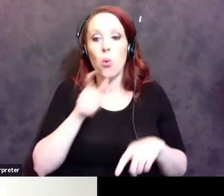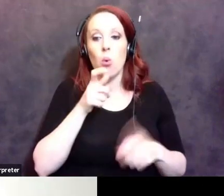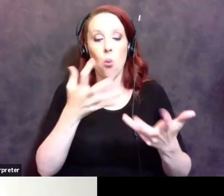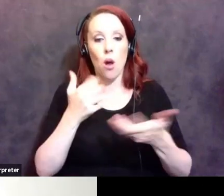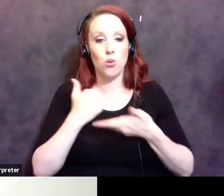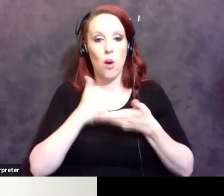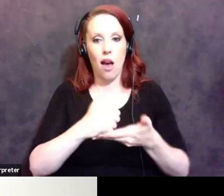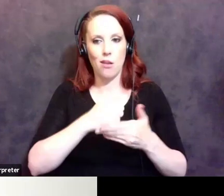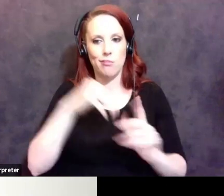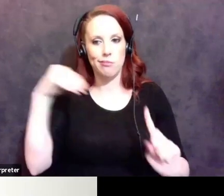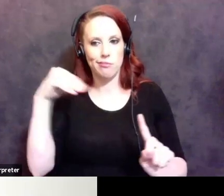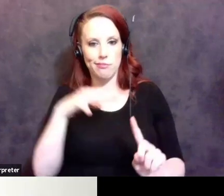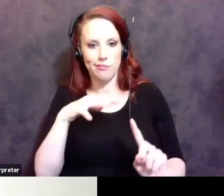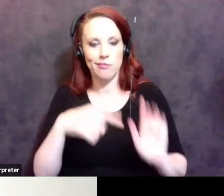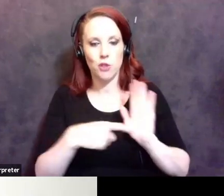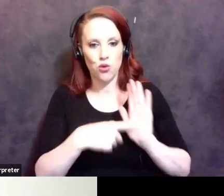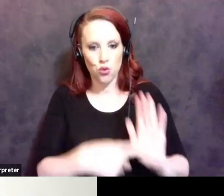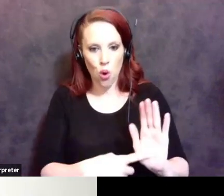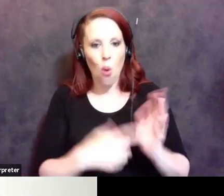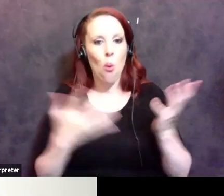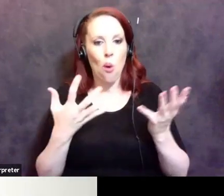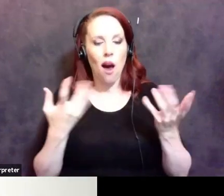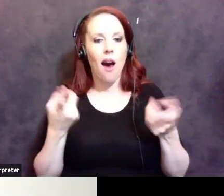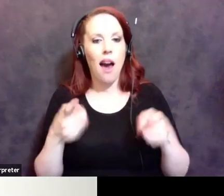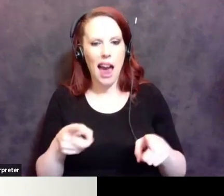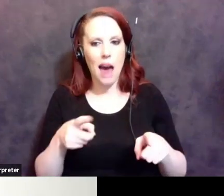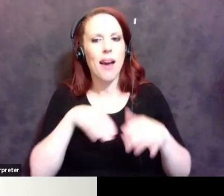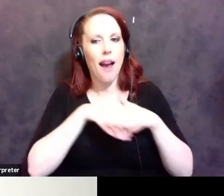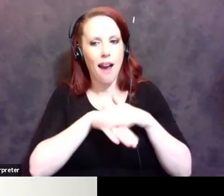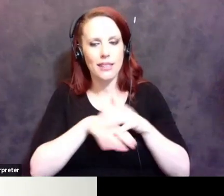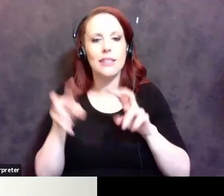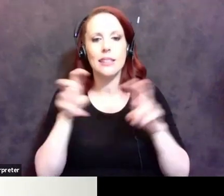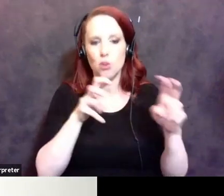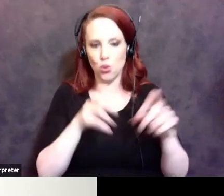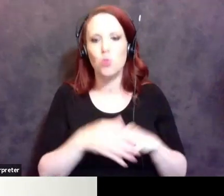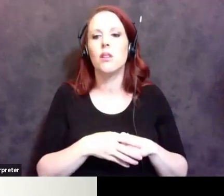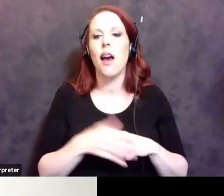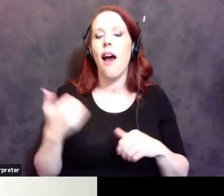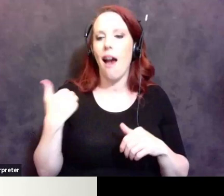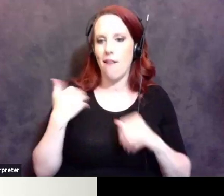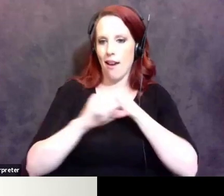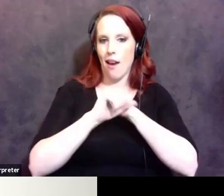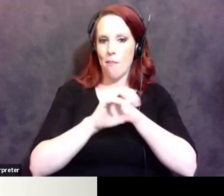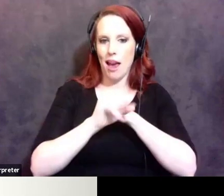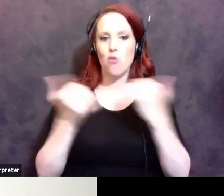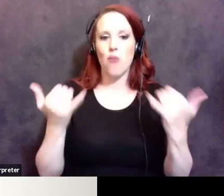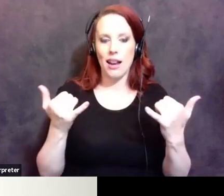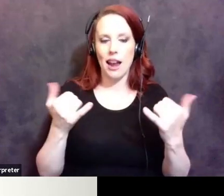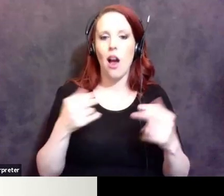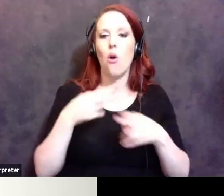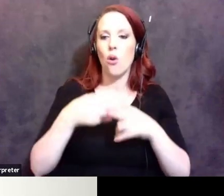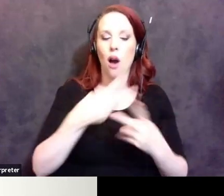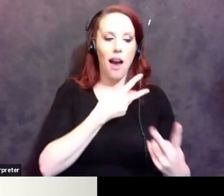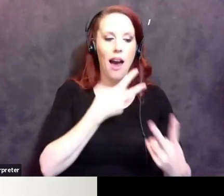on some access issues, there is a campaign going on called #nobodyisdisposable and you